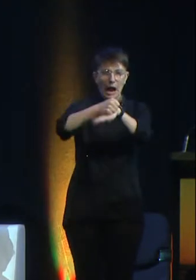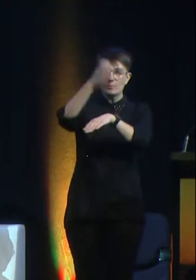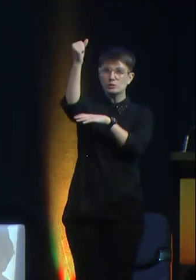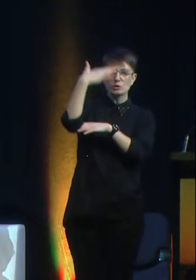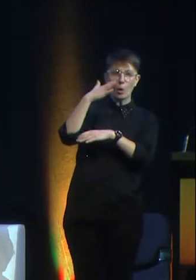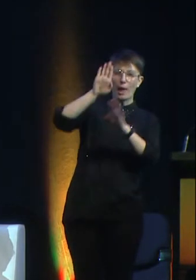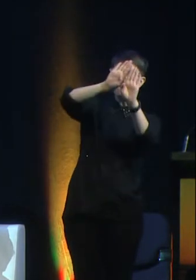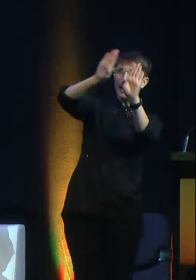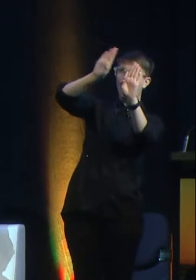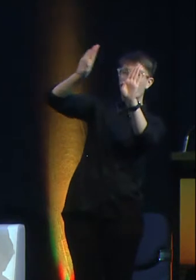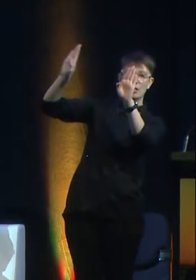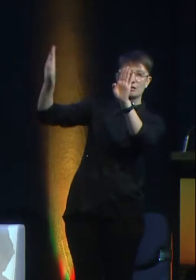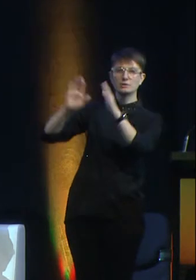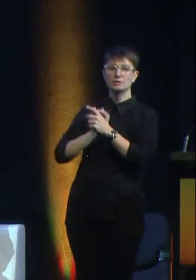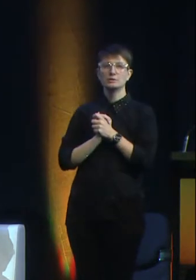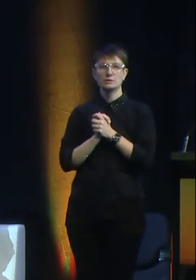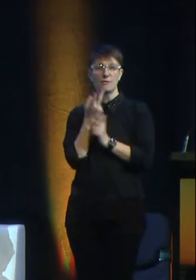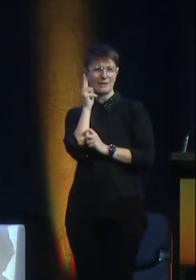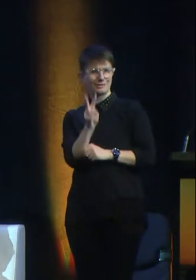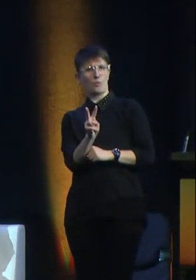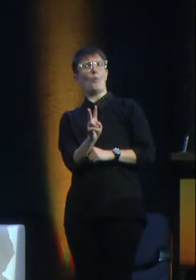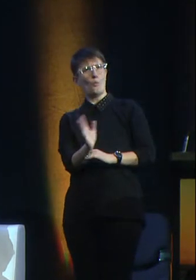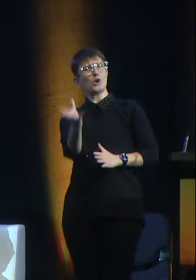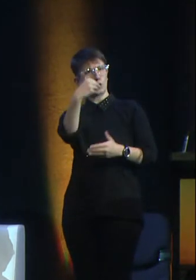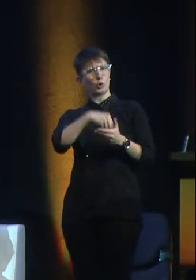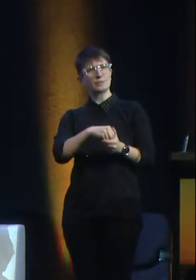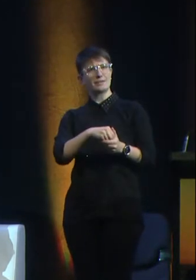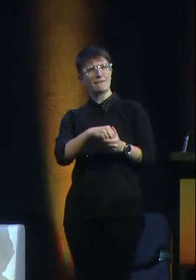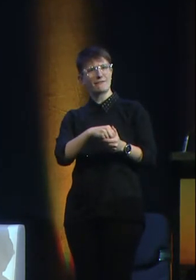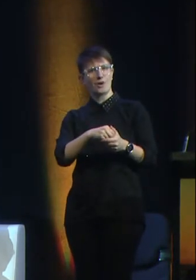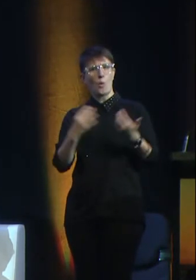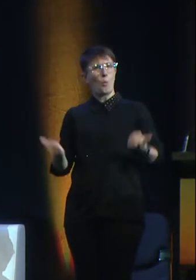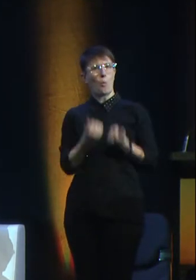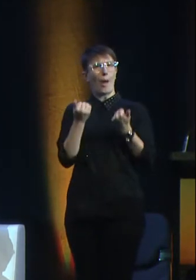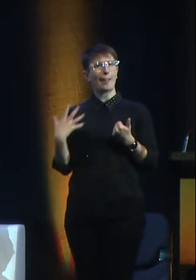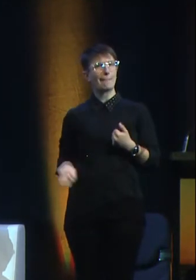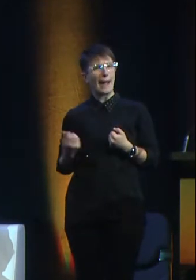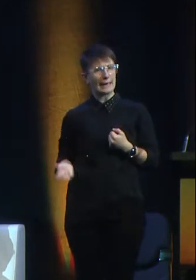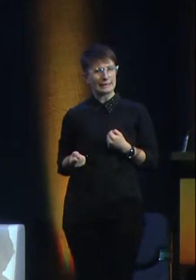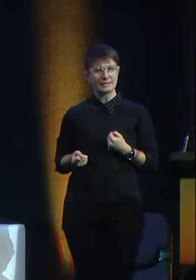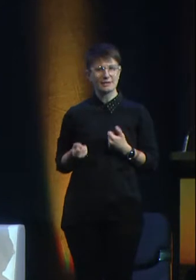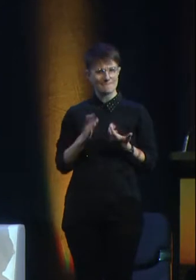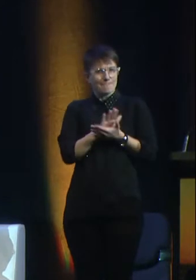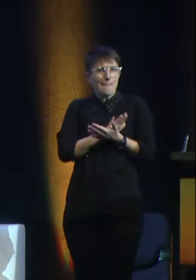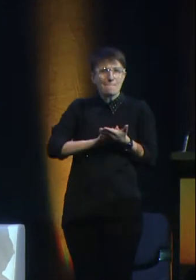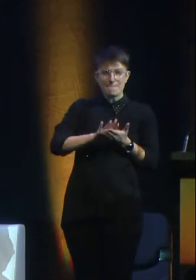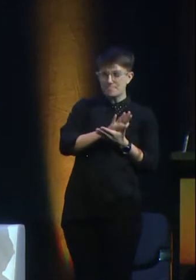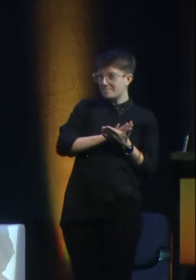I see is inclusive, well-paid, meaningful jobs where workers are up skilled and developed